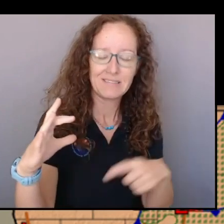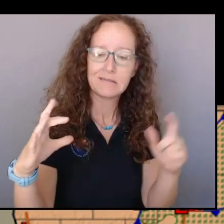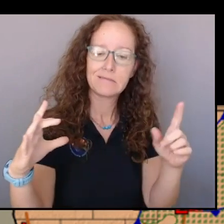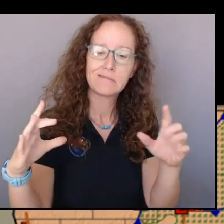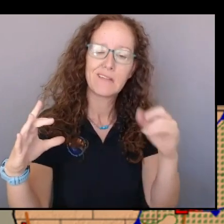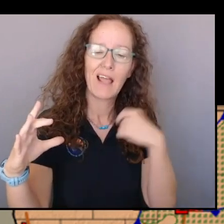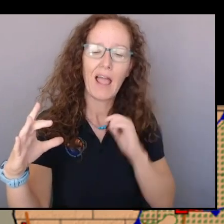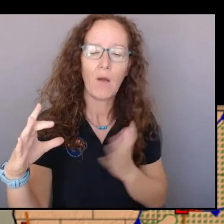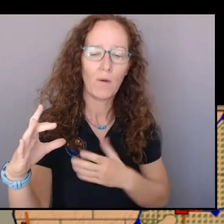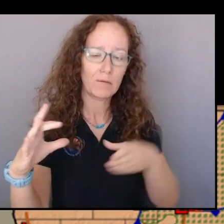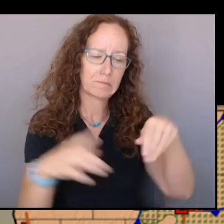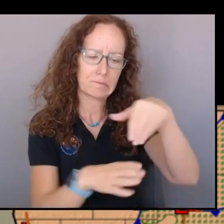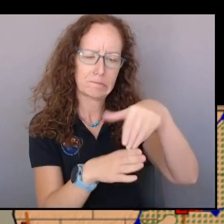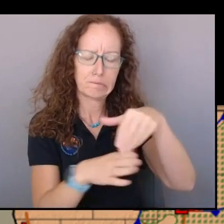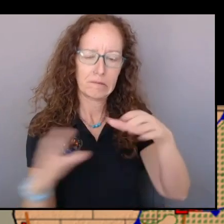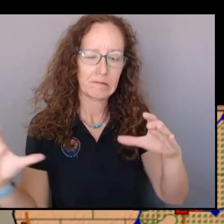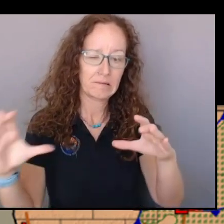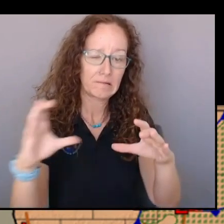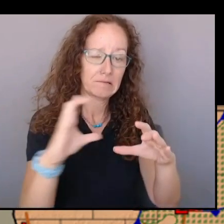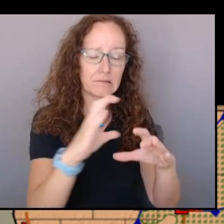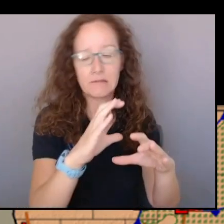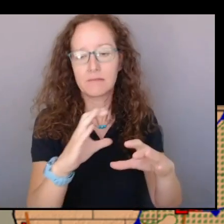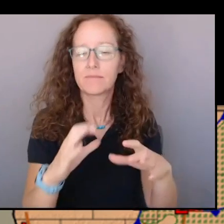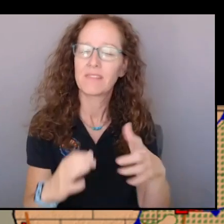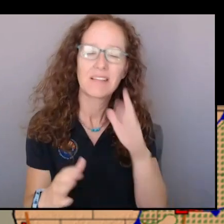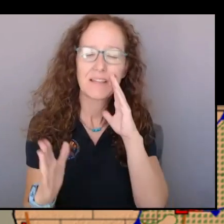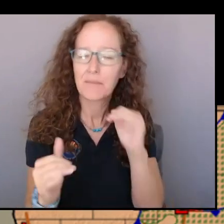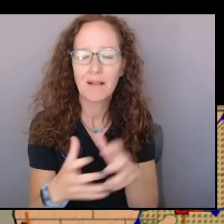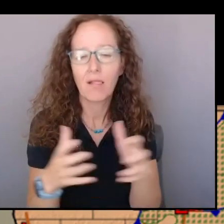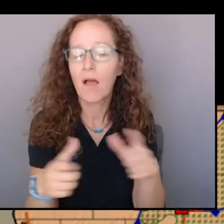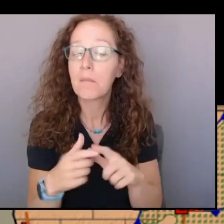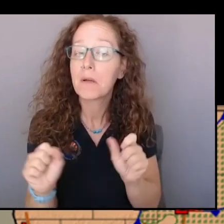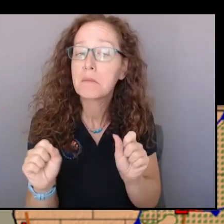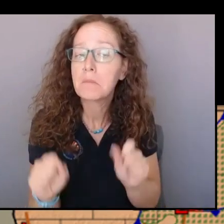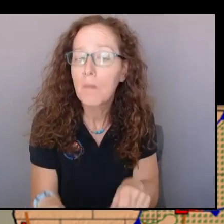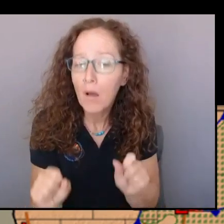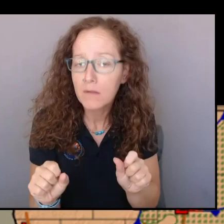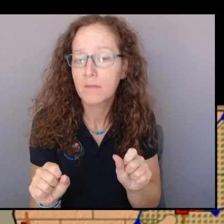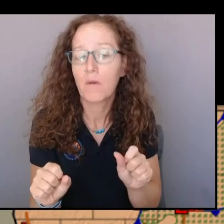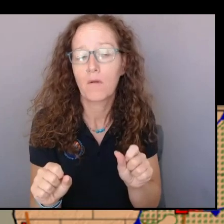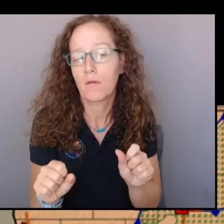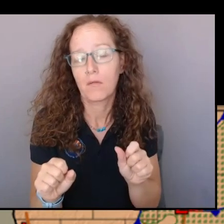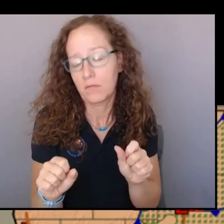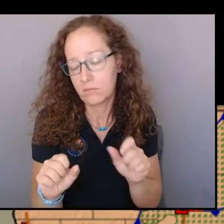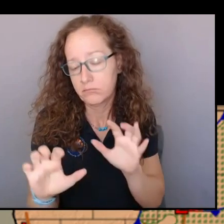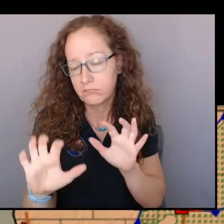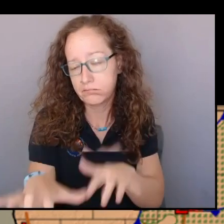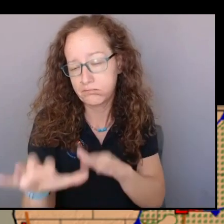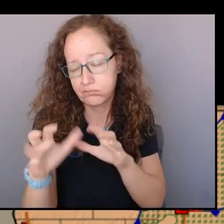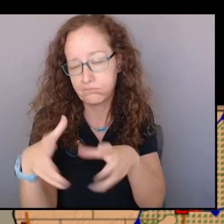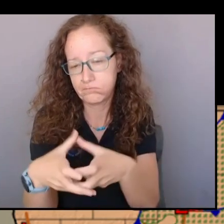afternoon. Uh the one thing we will be watching is this cold front that's draped up across Northern Nevada, in to